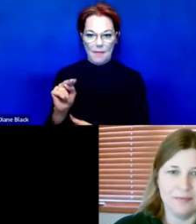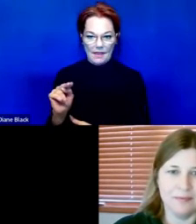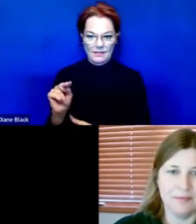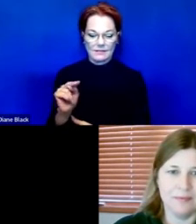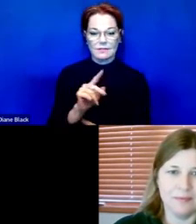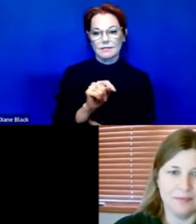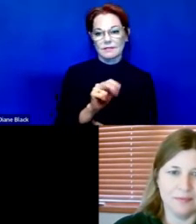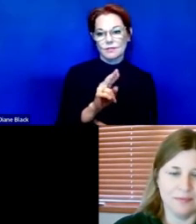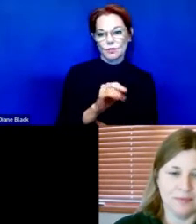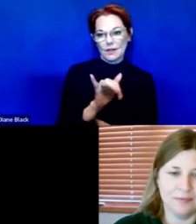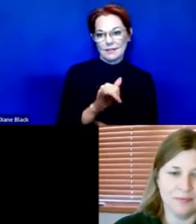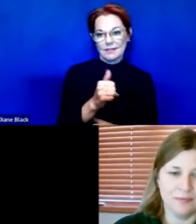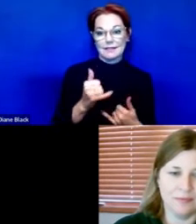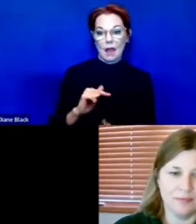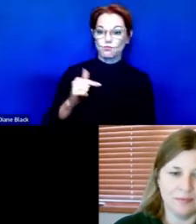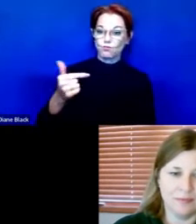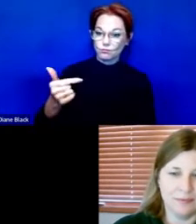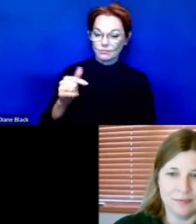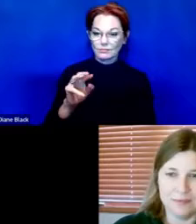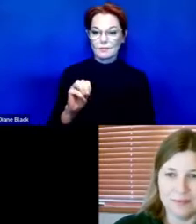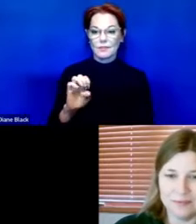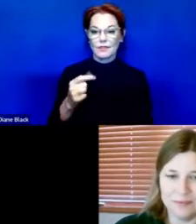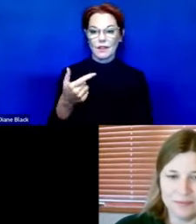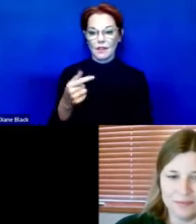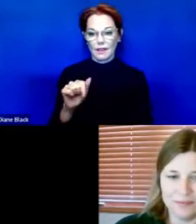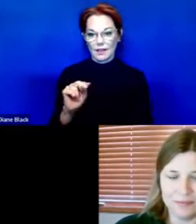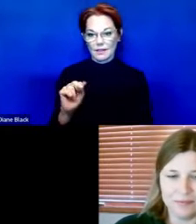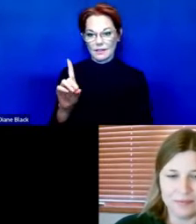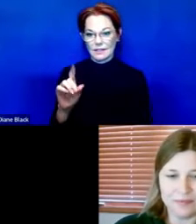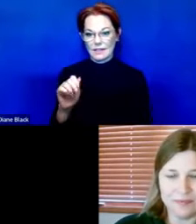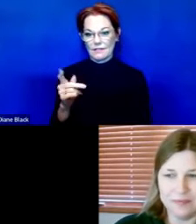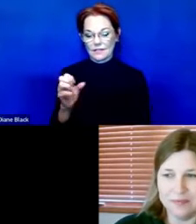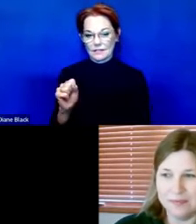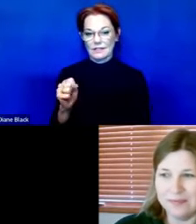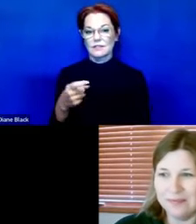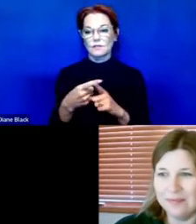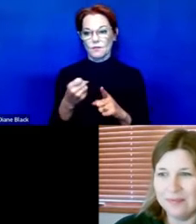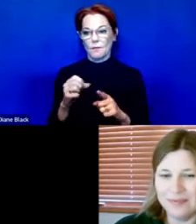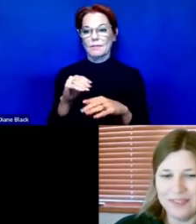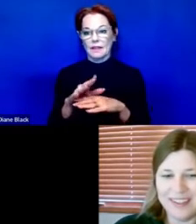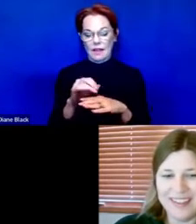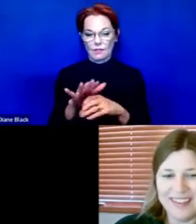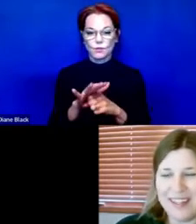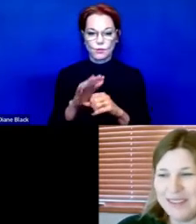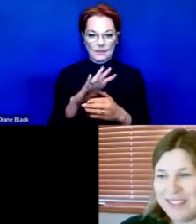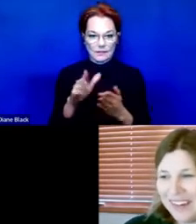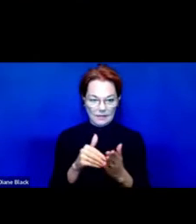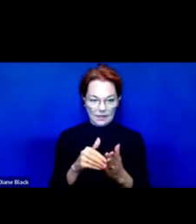time over to Megan Davidson from the Council of State Governments Justice Center. Megan Davidson: Thank you Zaida